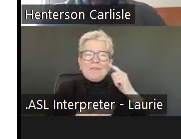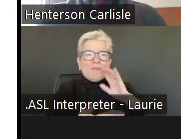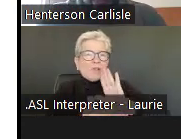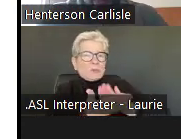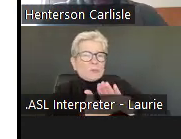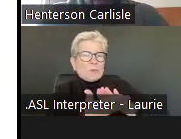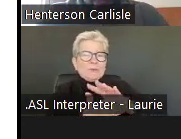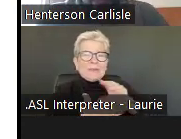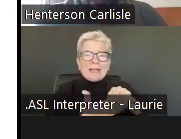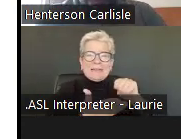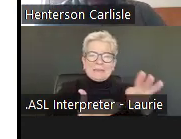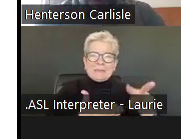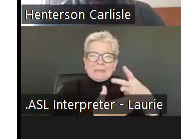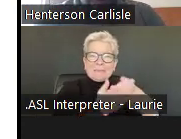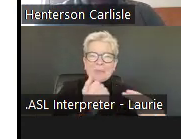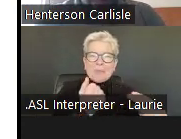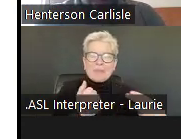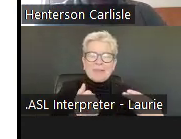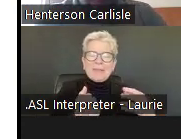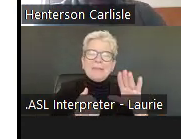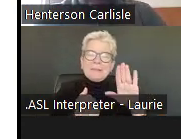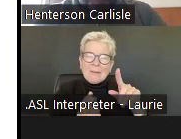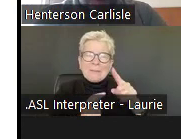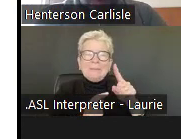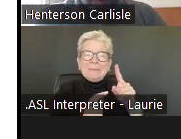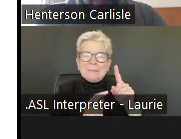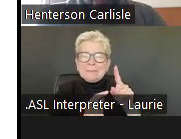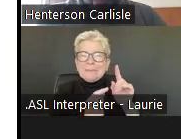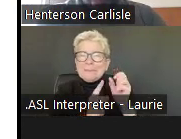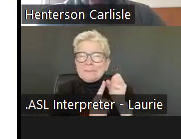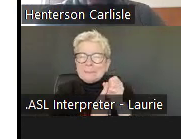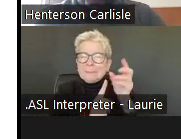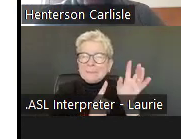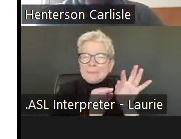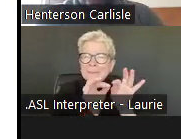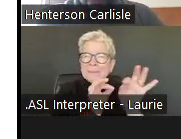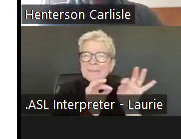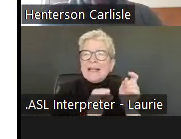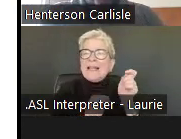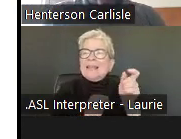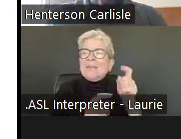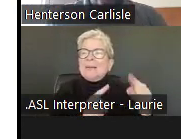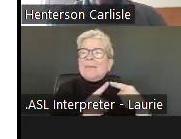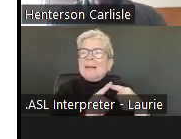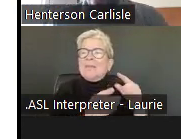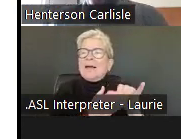I want to just talk a little bit about early preparation and the high school. so thinking